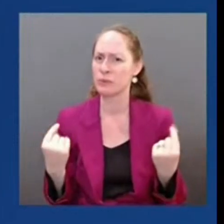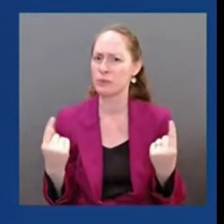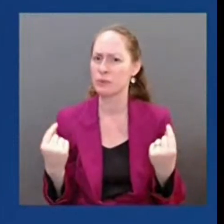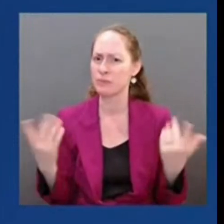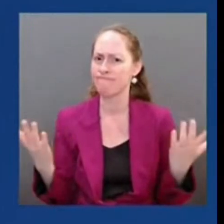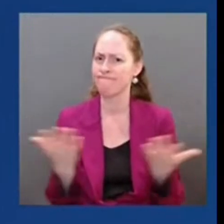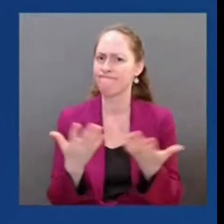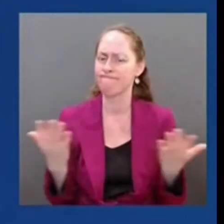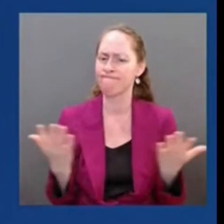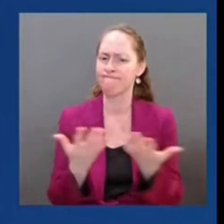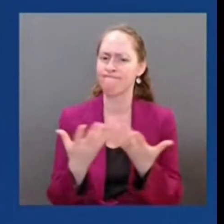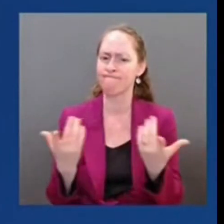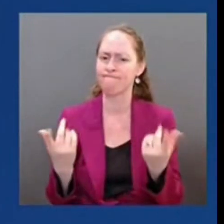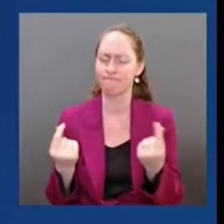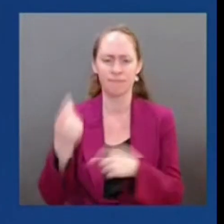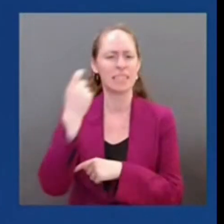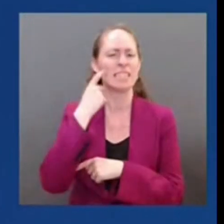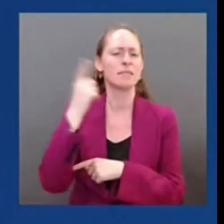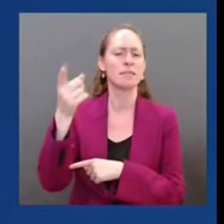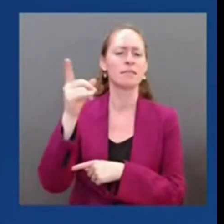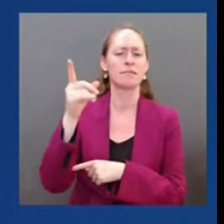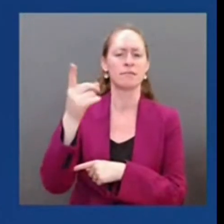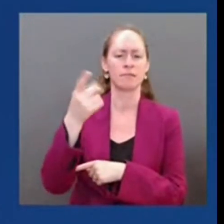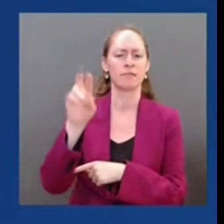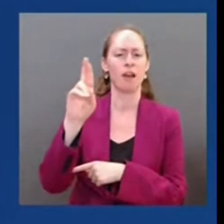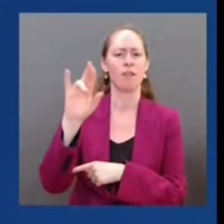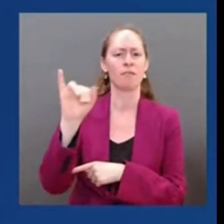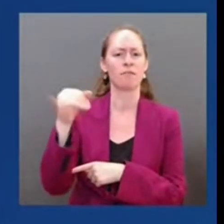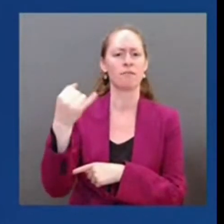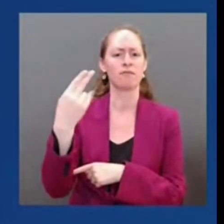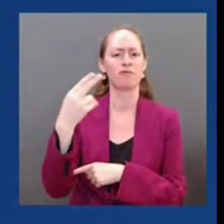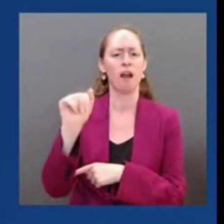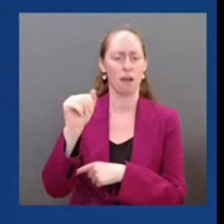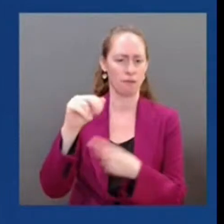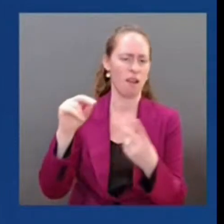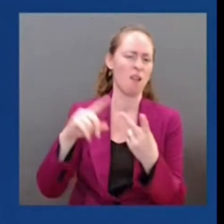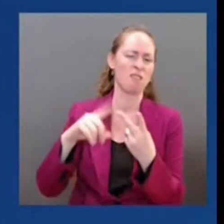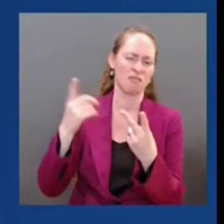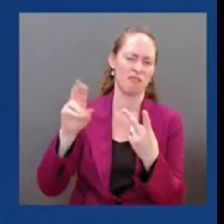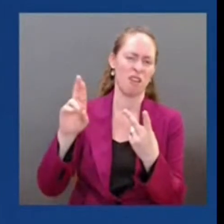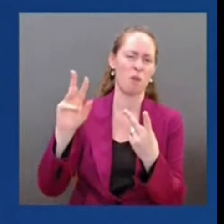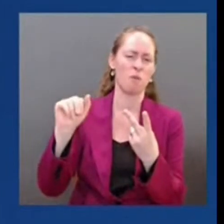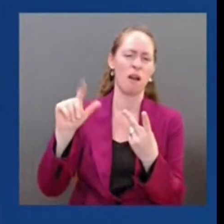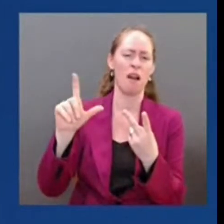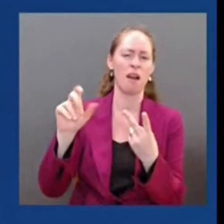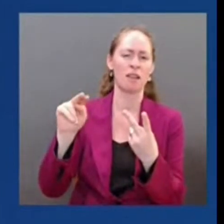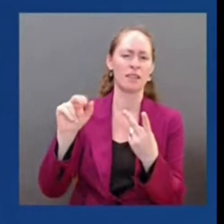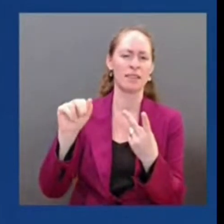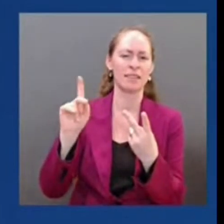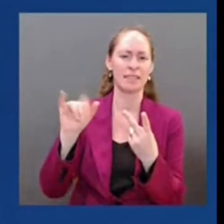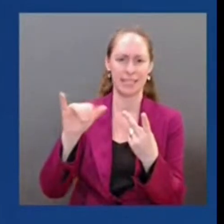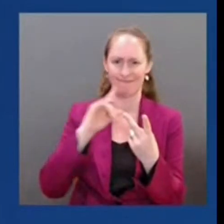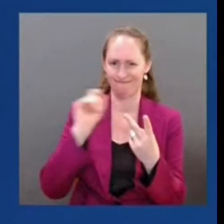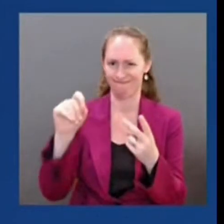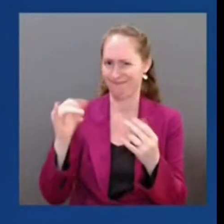NEXT SLIDE. AS YOU HEARD AGAIN, BOTH FROM